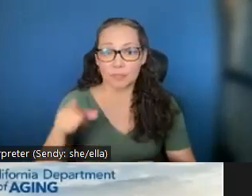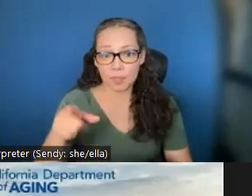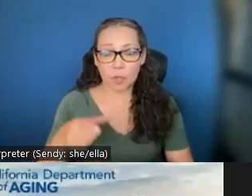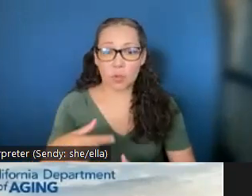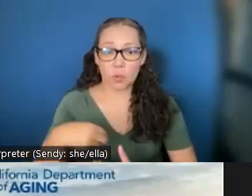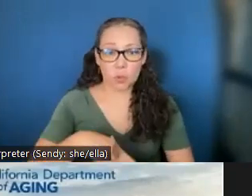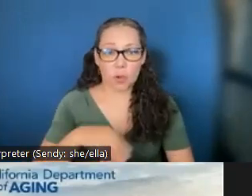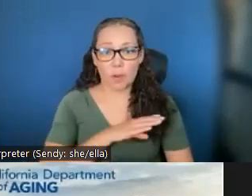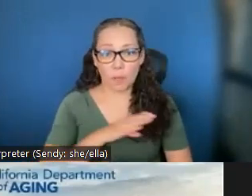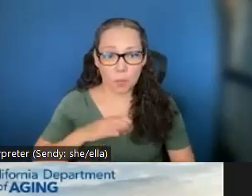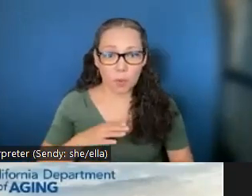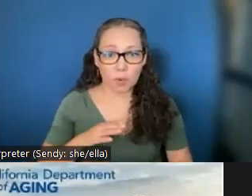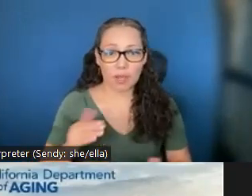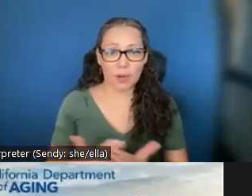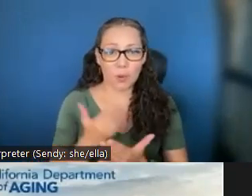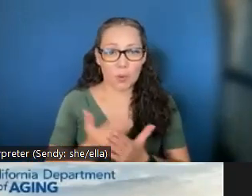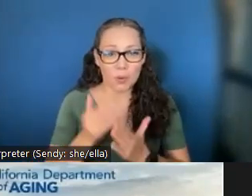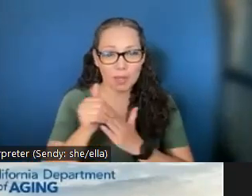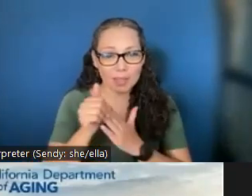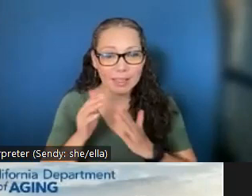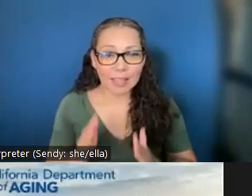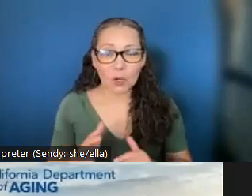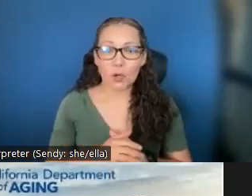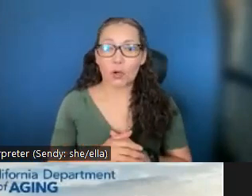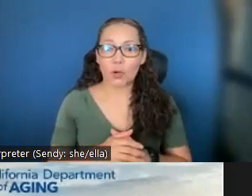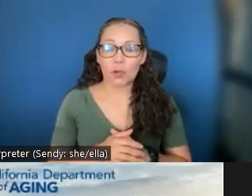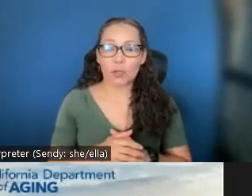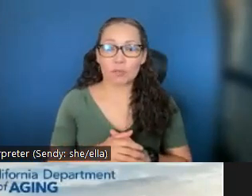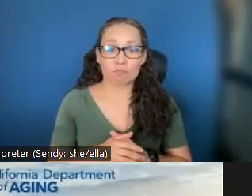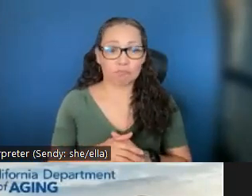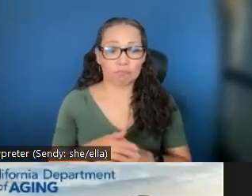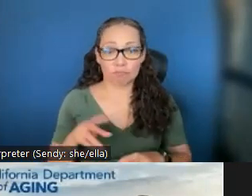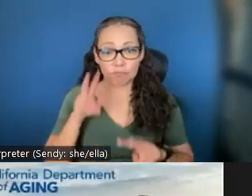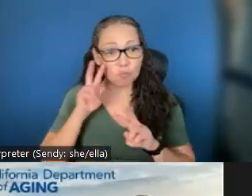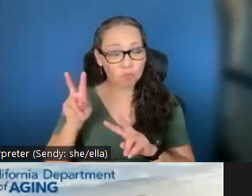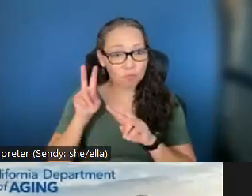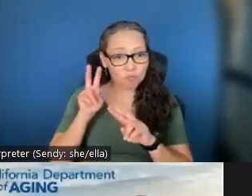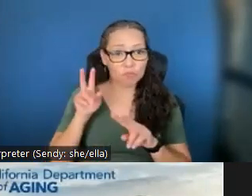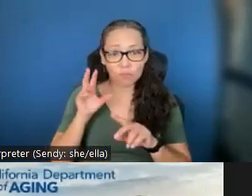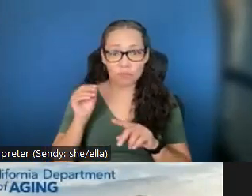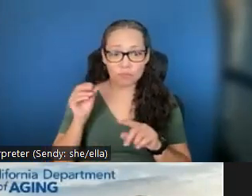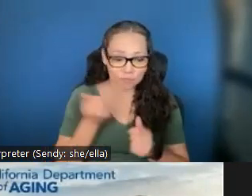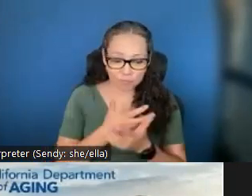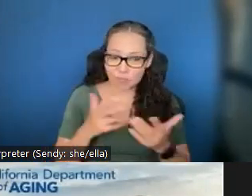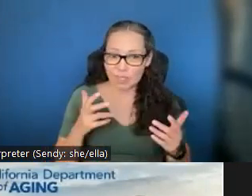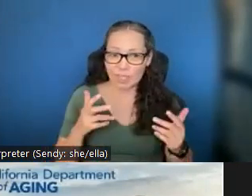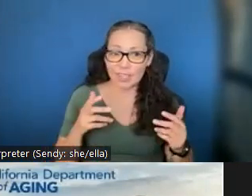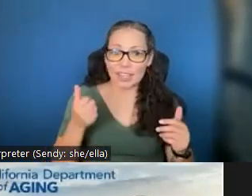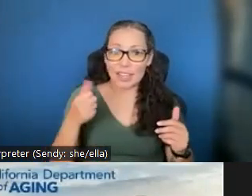leader at cfilc and uh just really looking forward to everyone on the adrc advisory